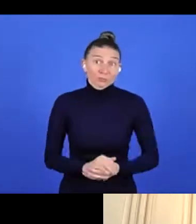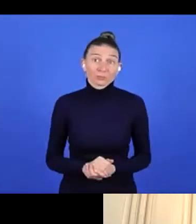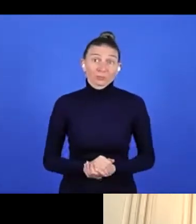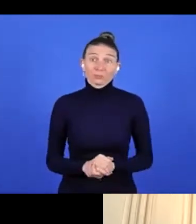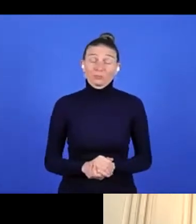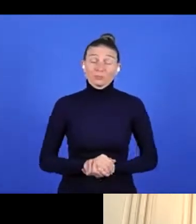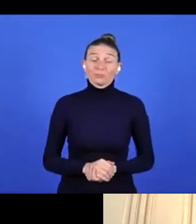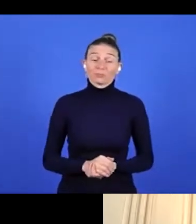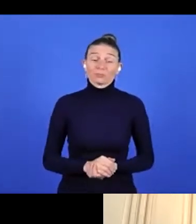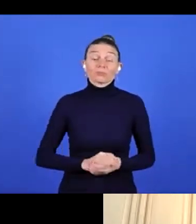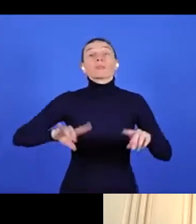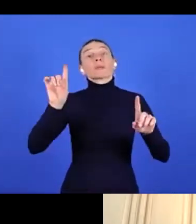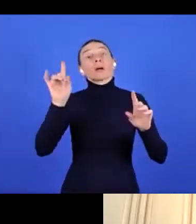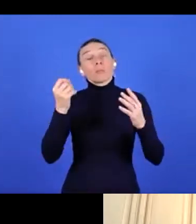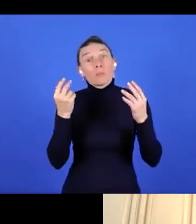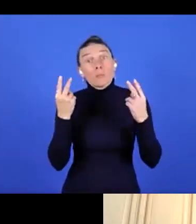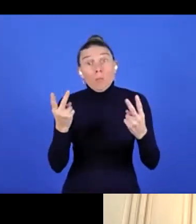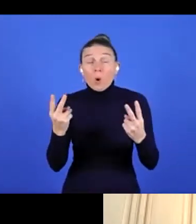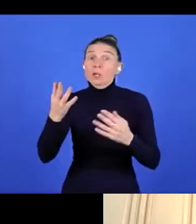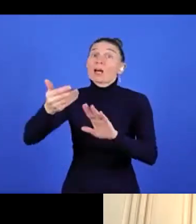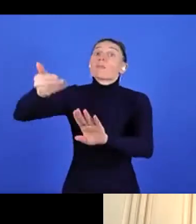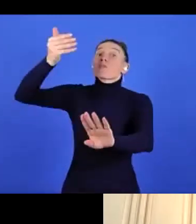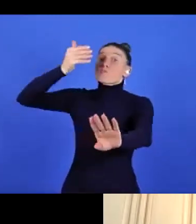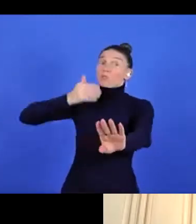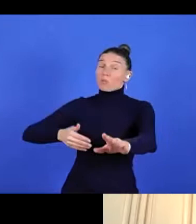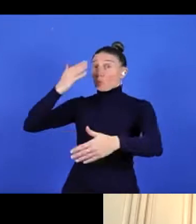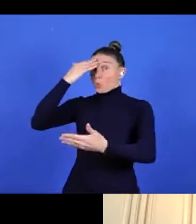hearing. This is an option. It's also